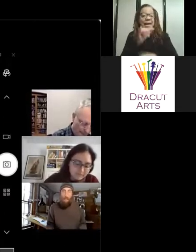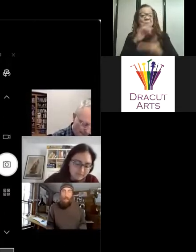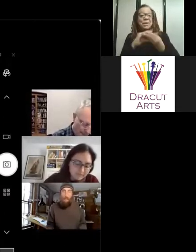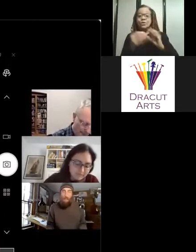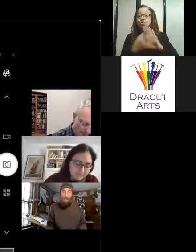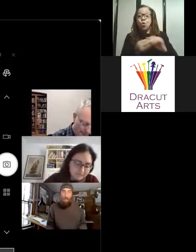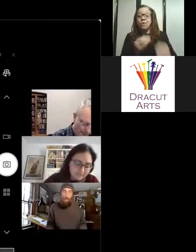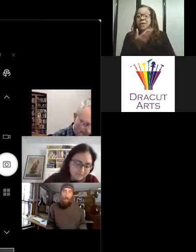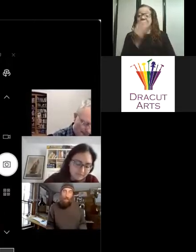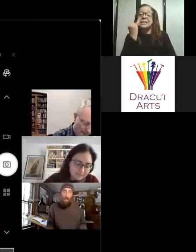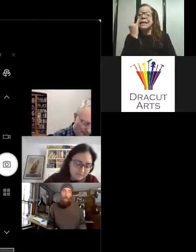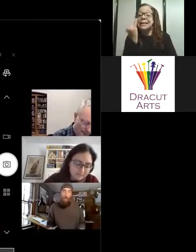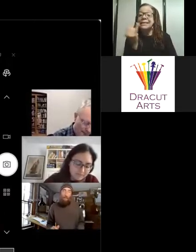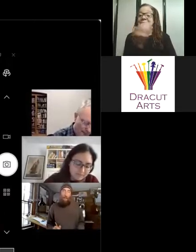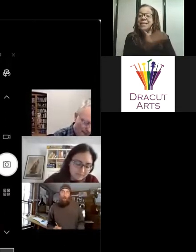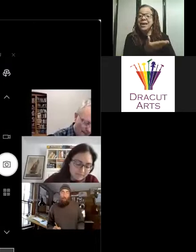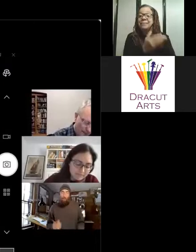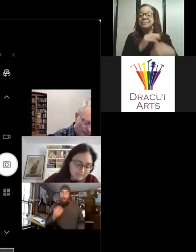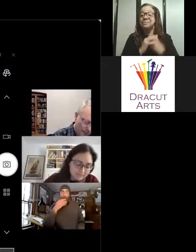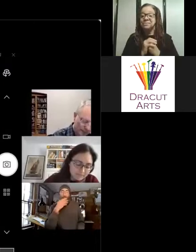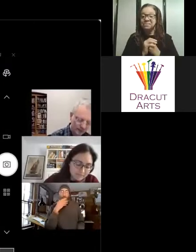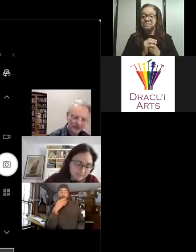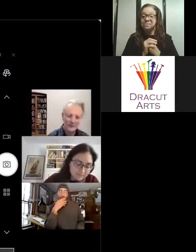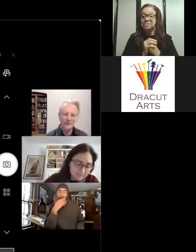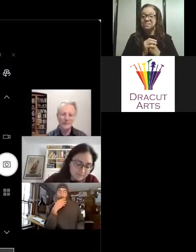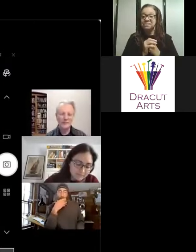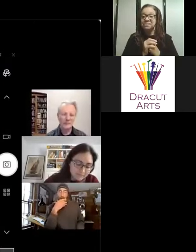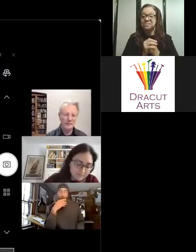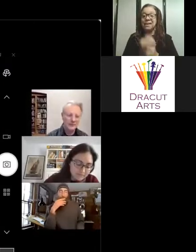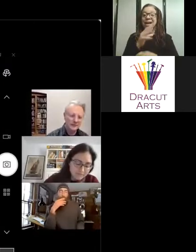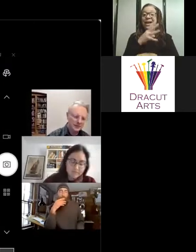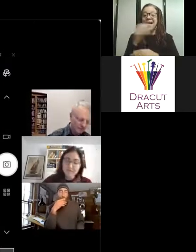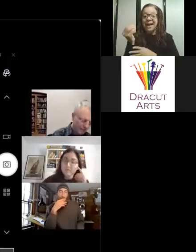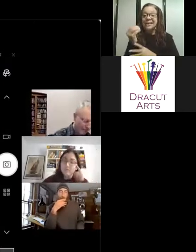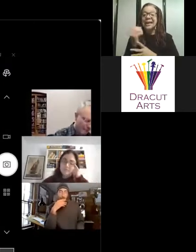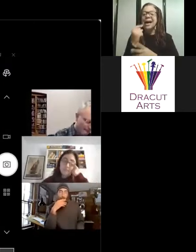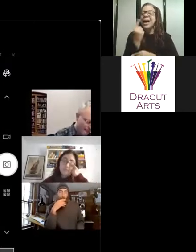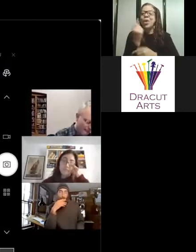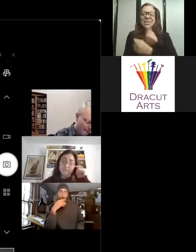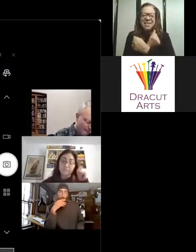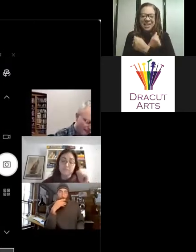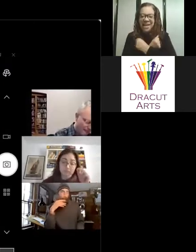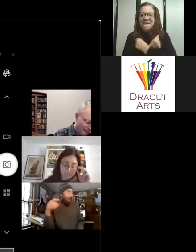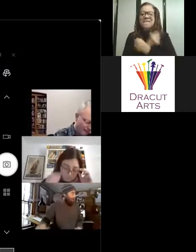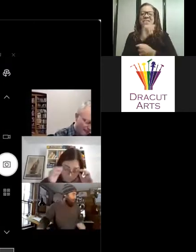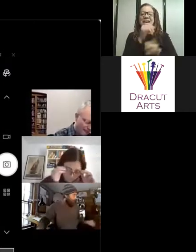an idea for a story that we have, um, and I've always loved this kind of artwork! I, I actually,